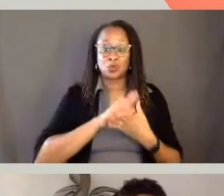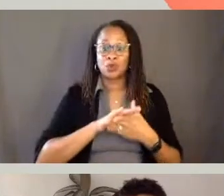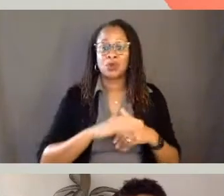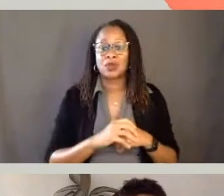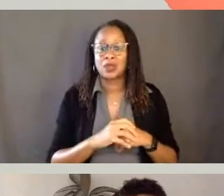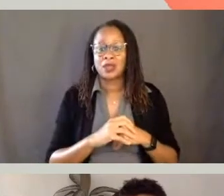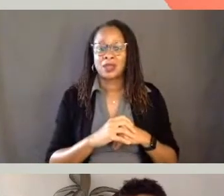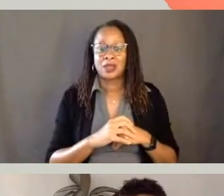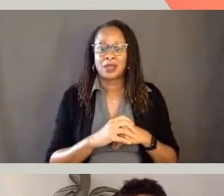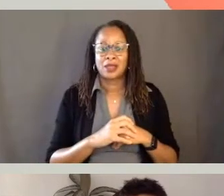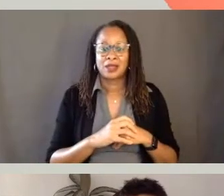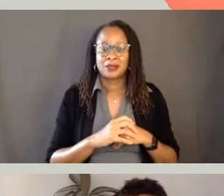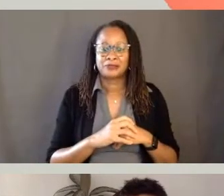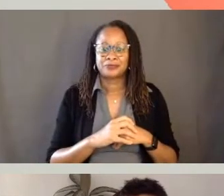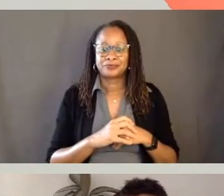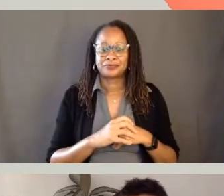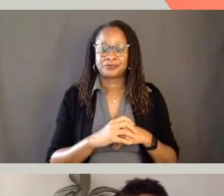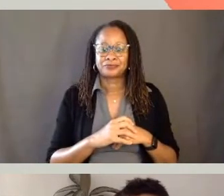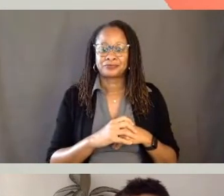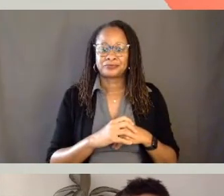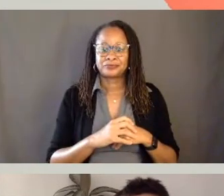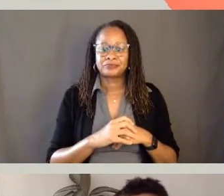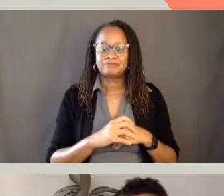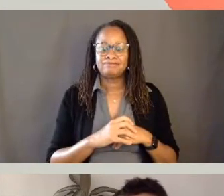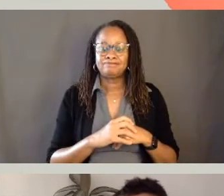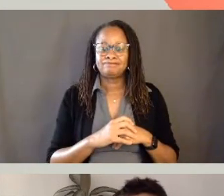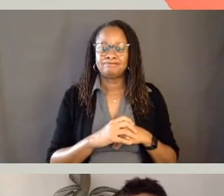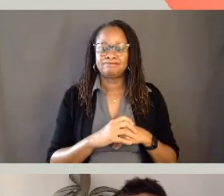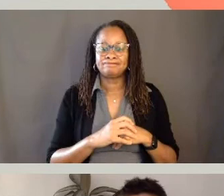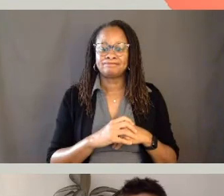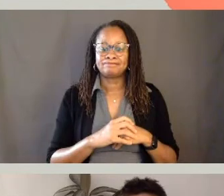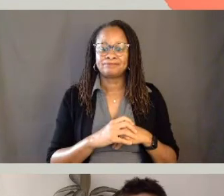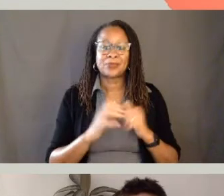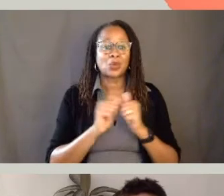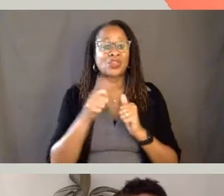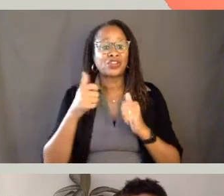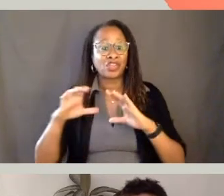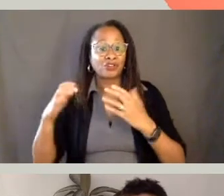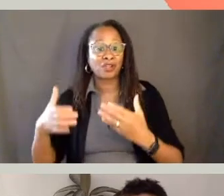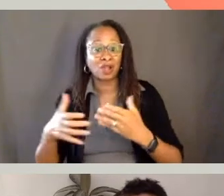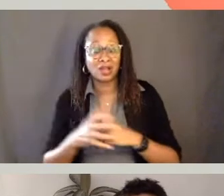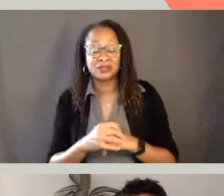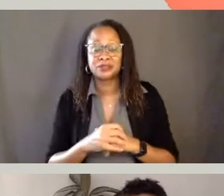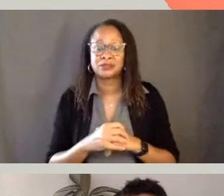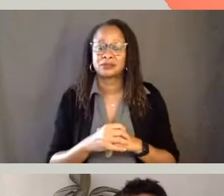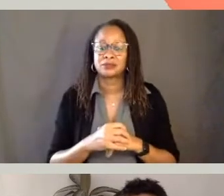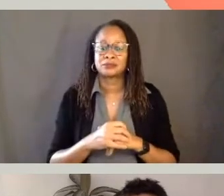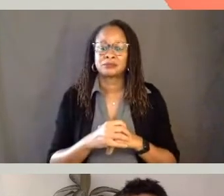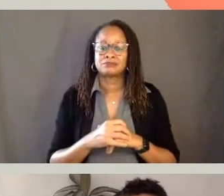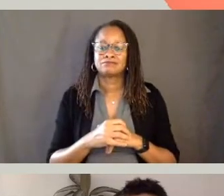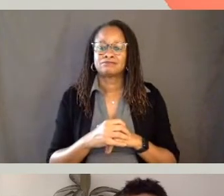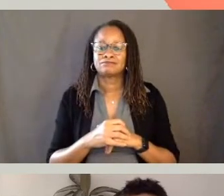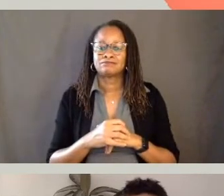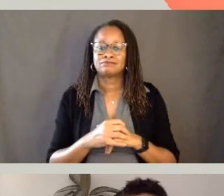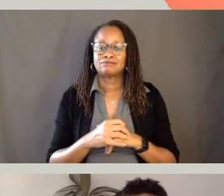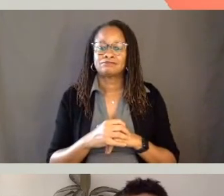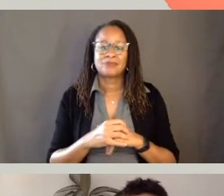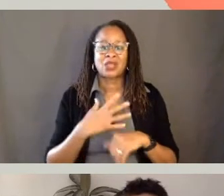One of my first days at school it was with another class, and there was this White boy that walked in and